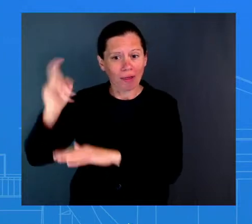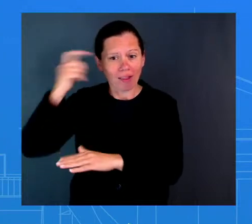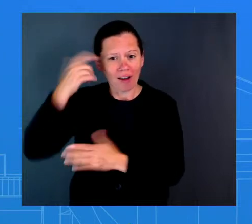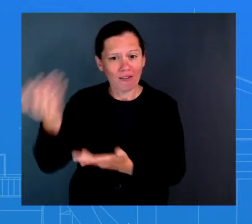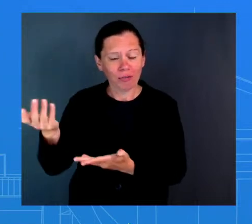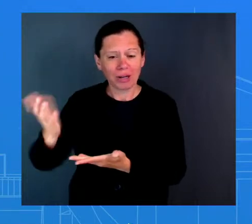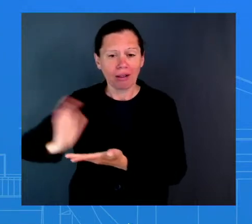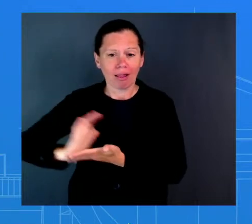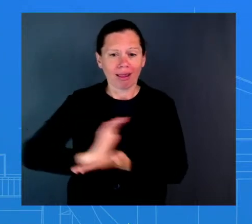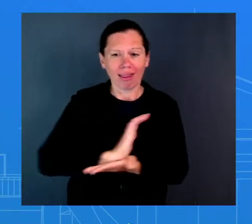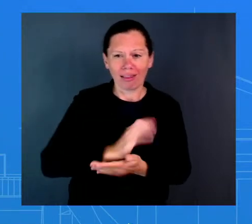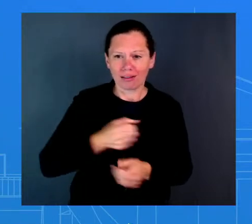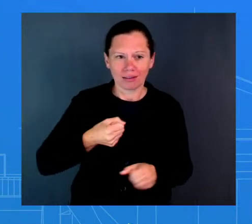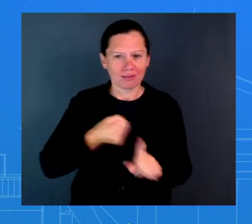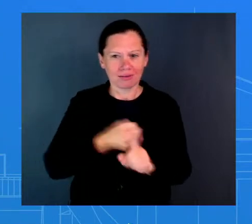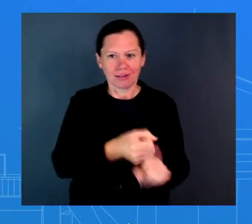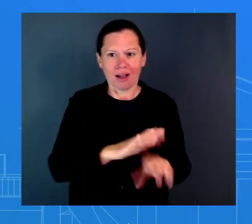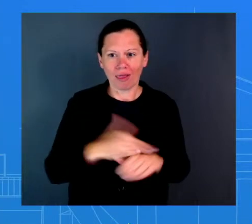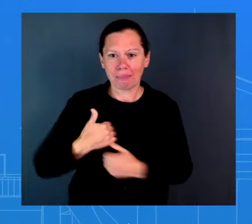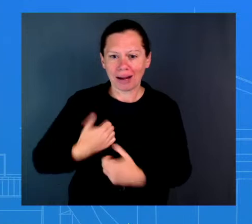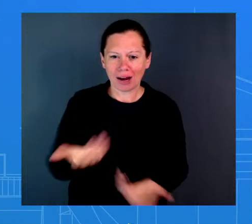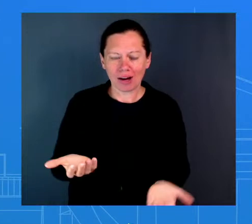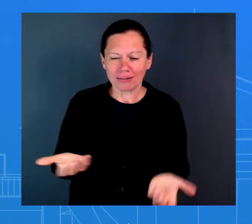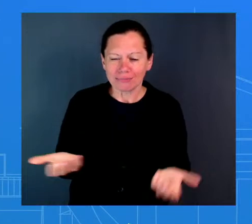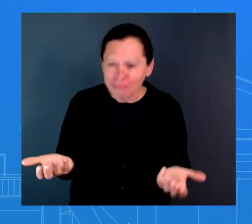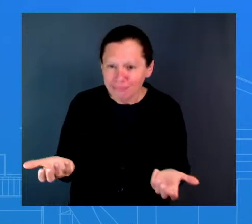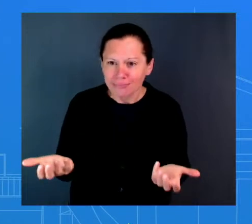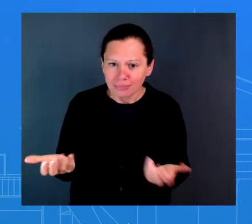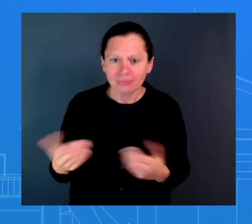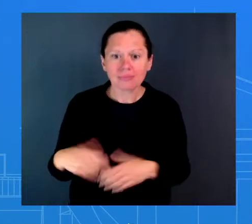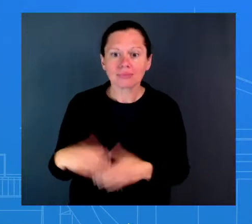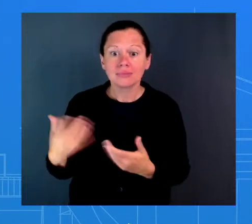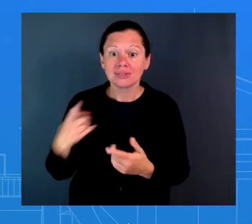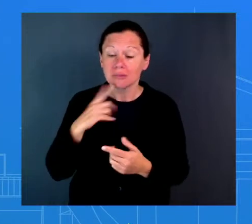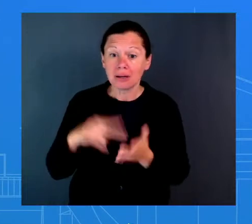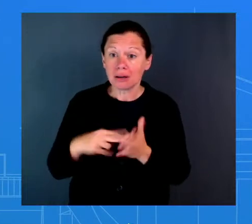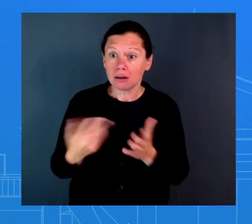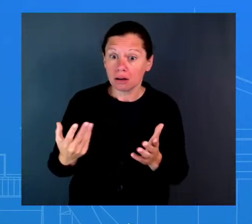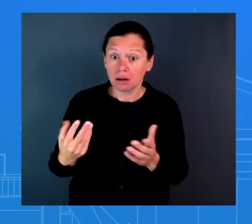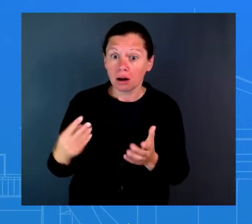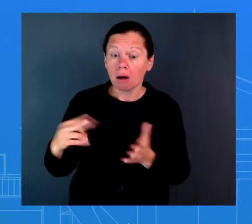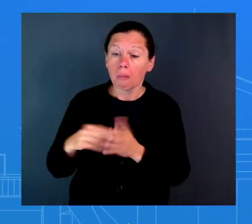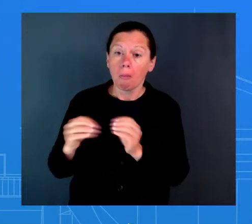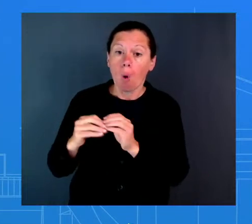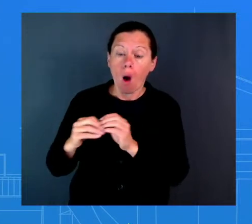They keep demanding more extreme policies as a condition to do their job and keep the government open --